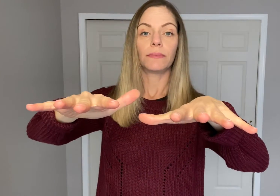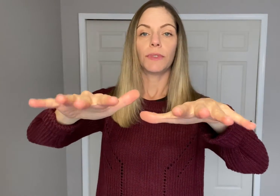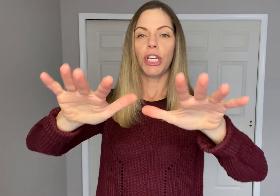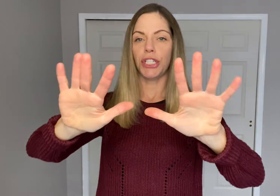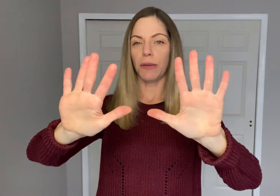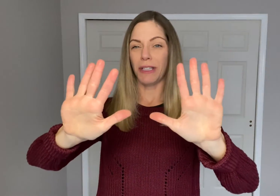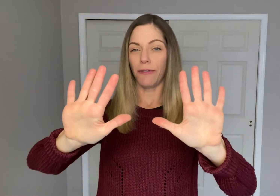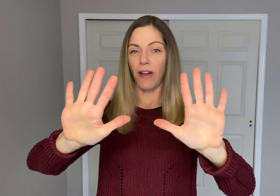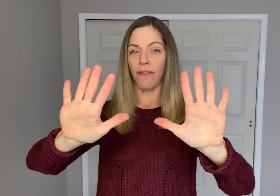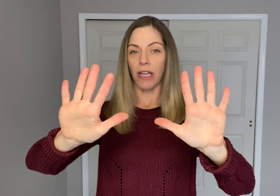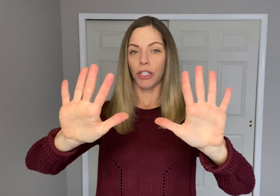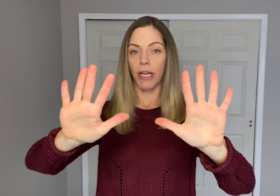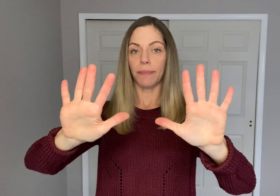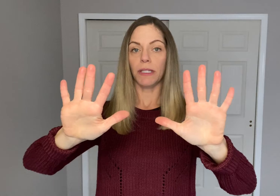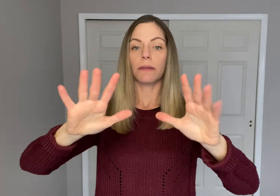changing them into (number) "5" handshapes.